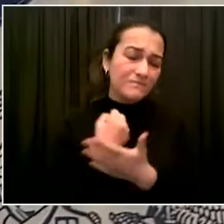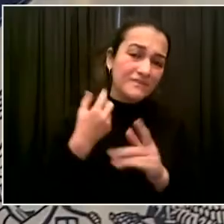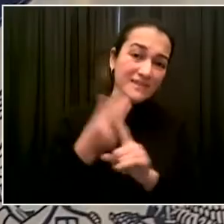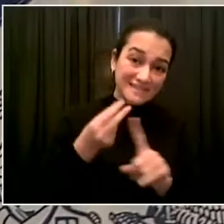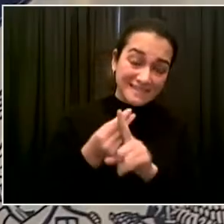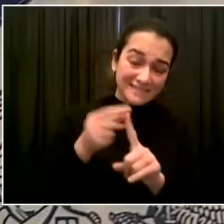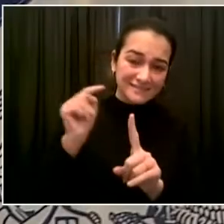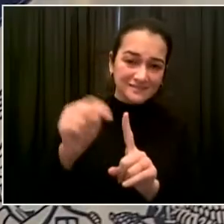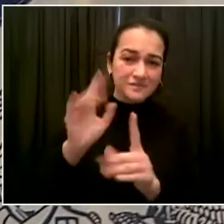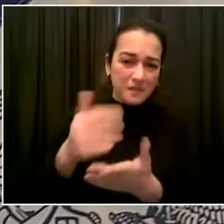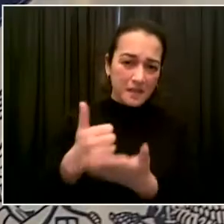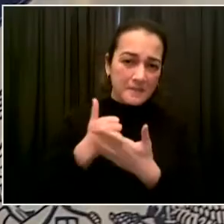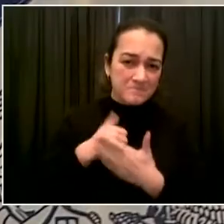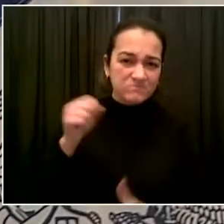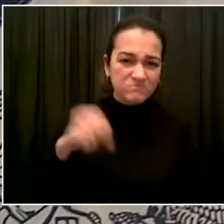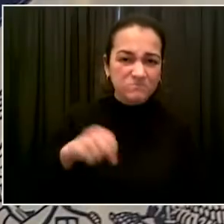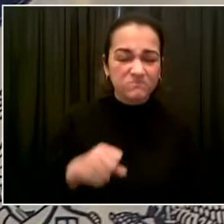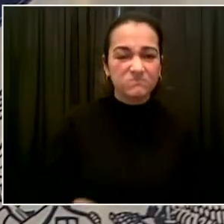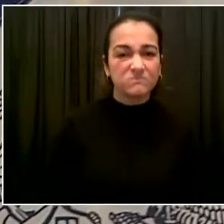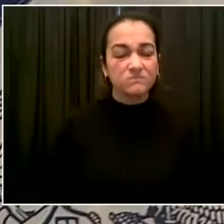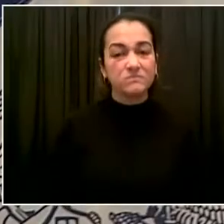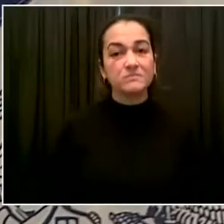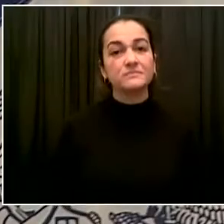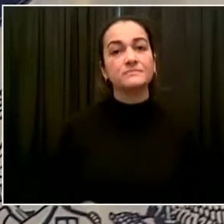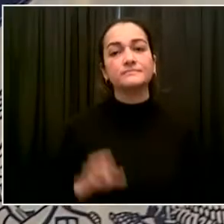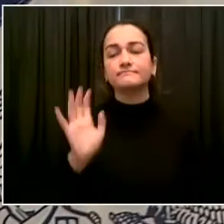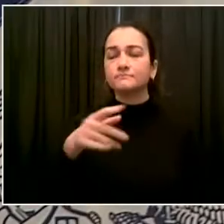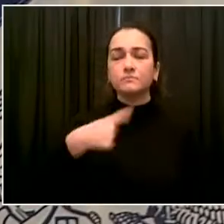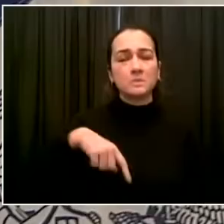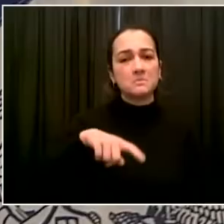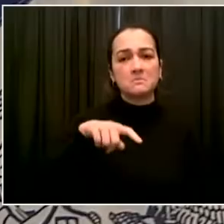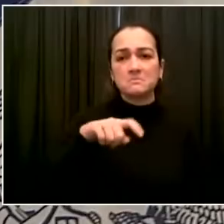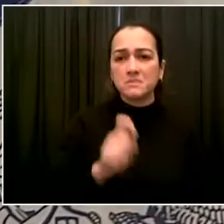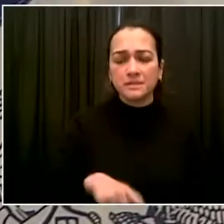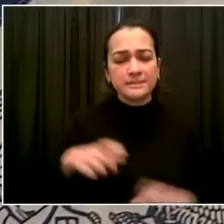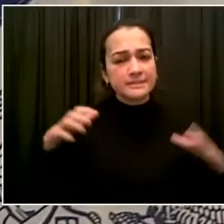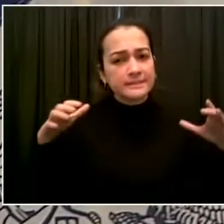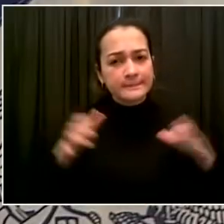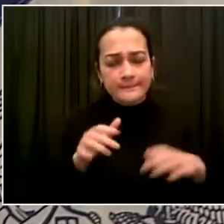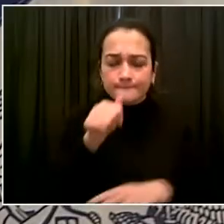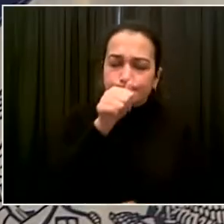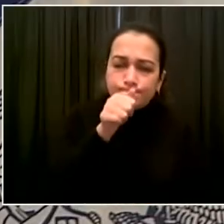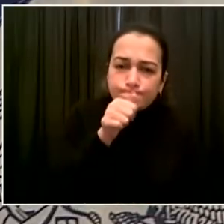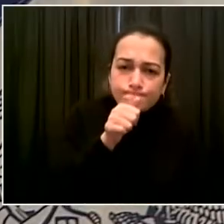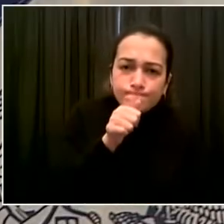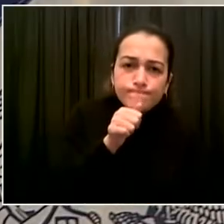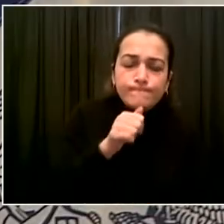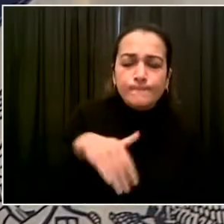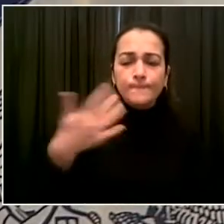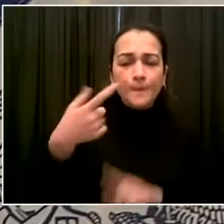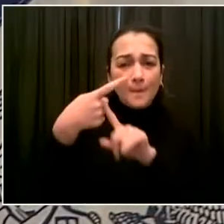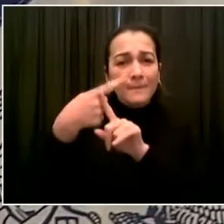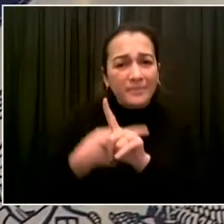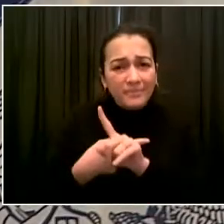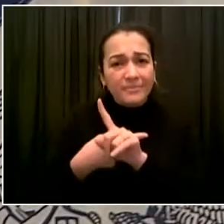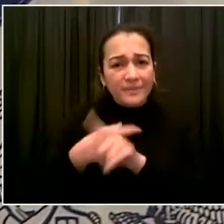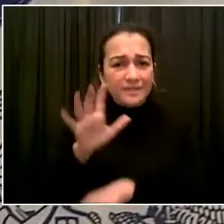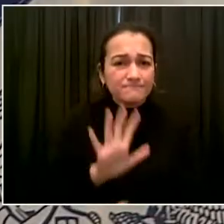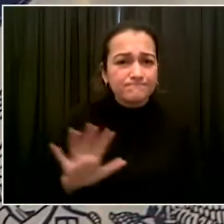VACCINATED AND GET THE BOOSTER. WITH THE BAT, I WANT TO GO INTO THE FACT THAT WE WILL GET PASSED